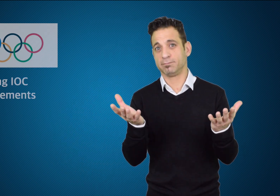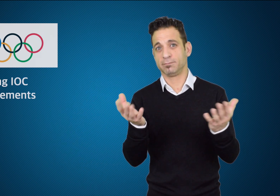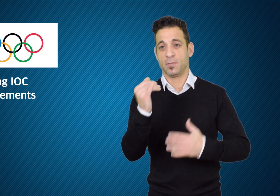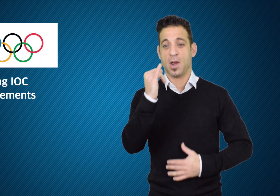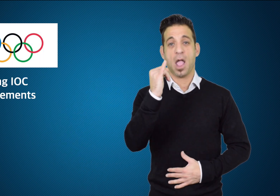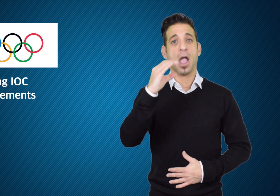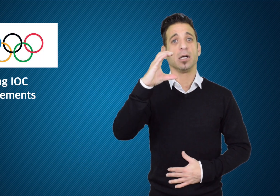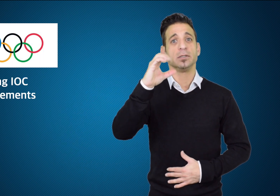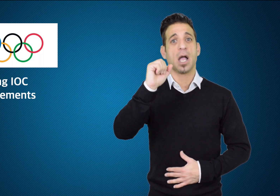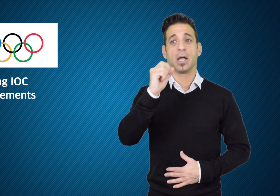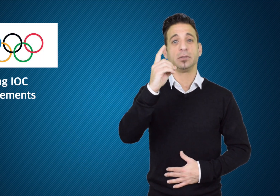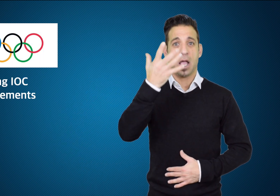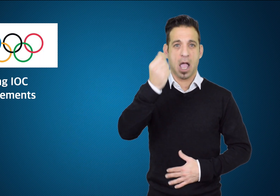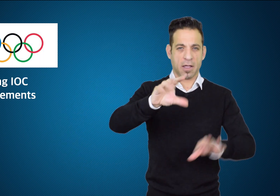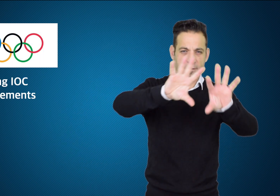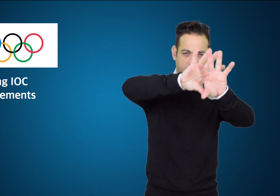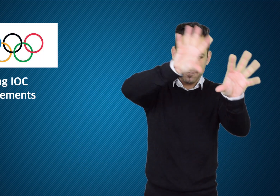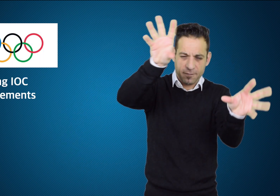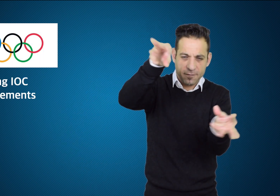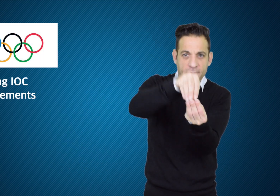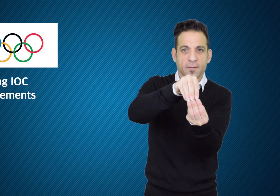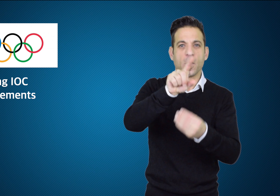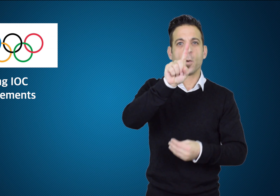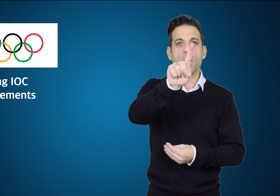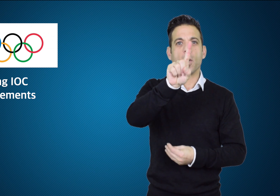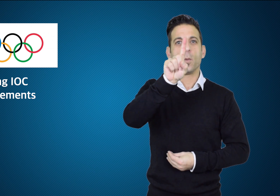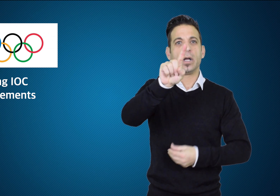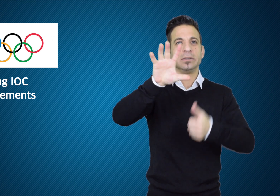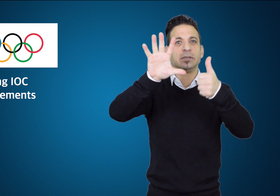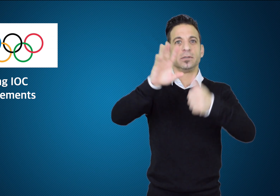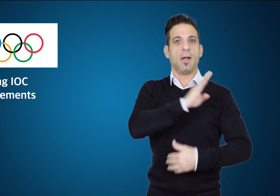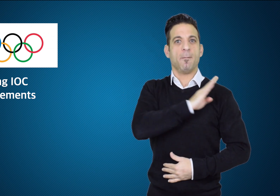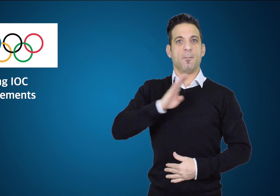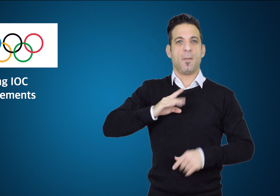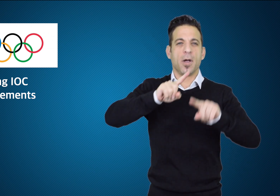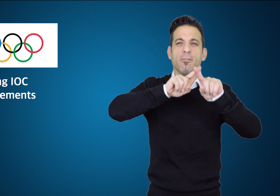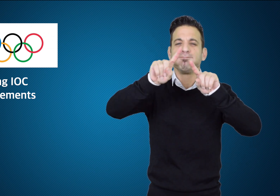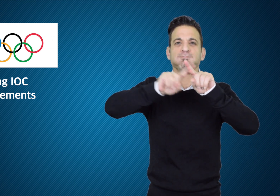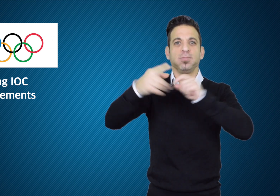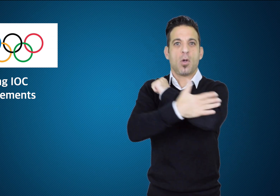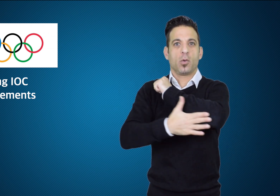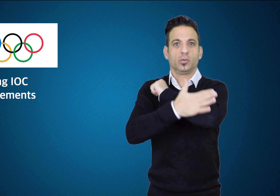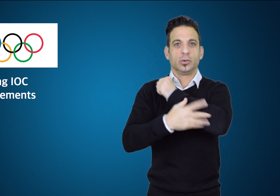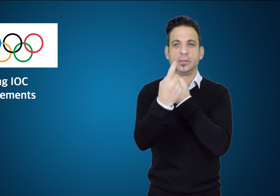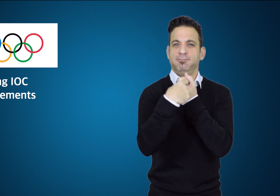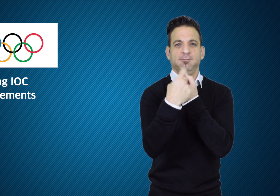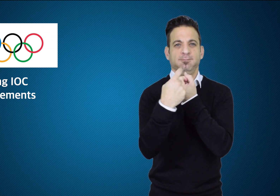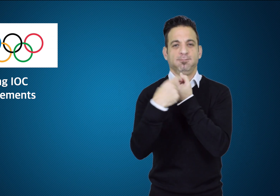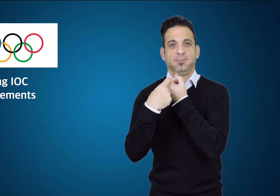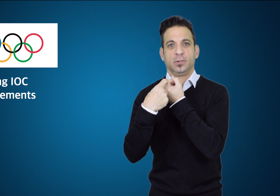Although ICSD has a total 116 member countries registered,